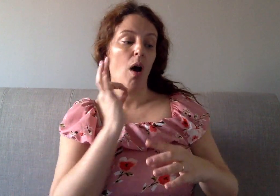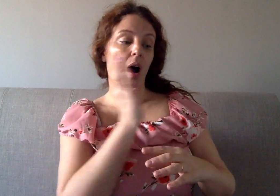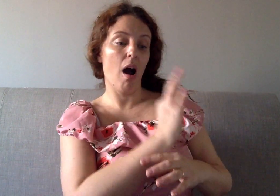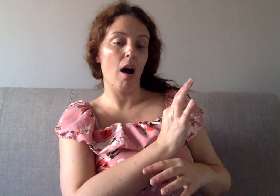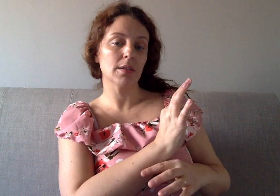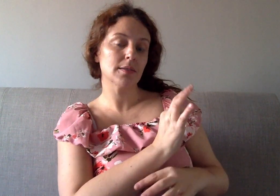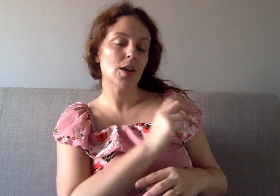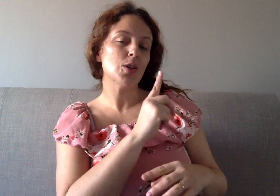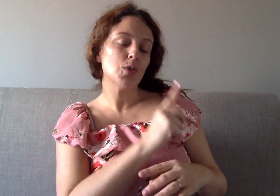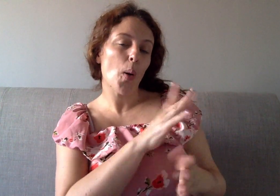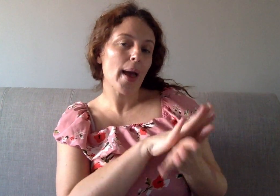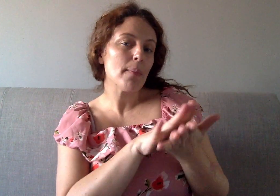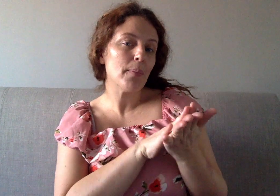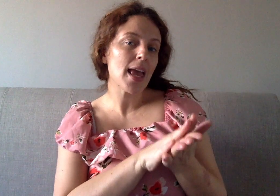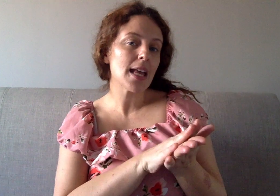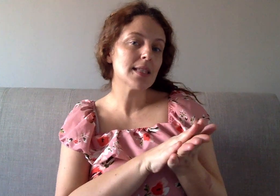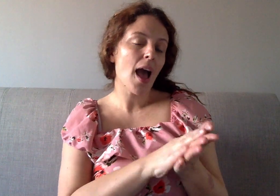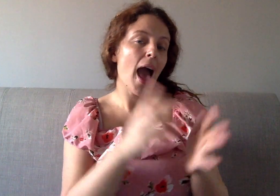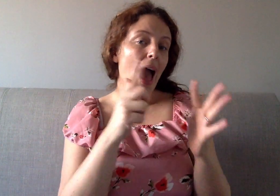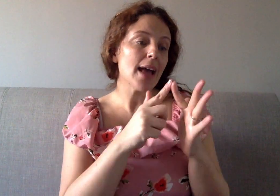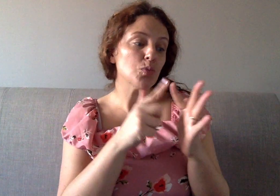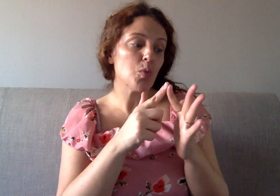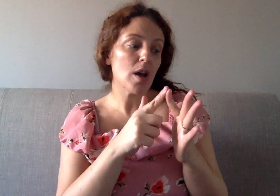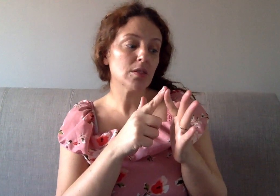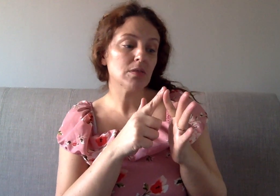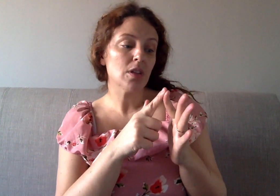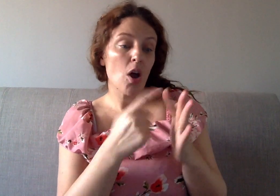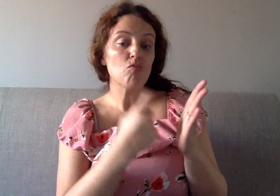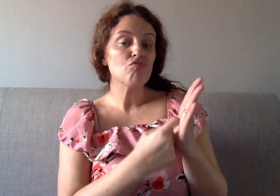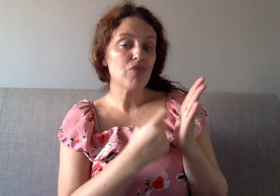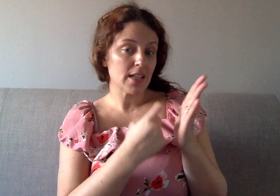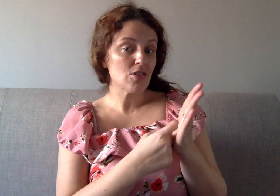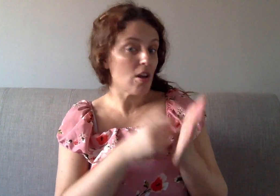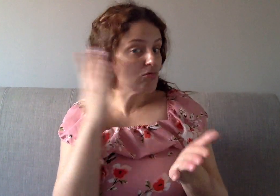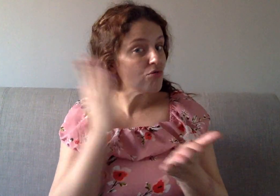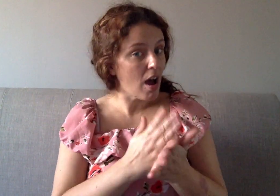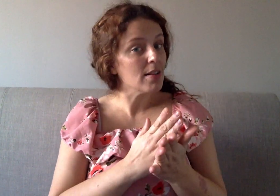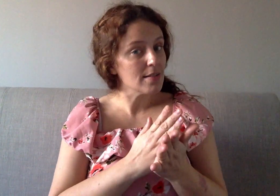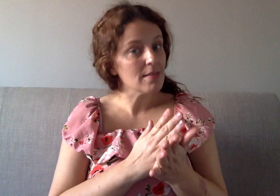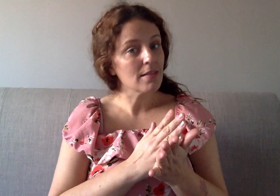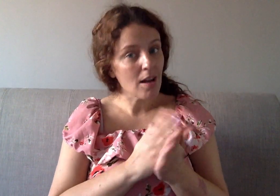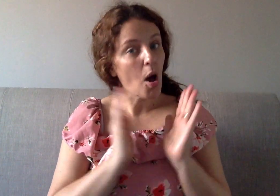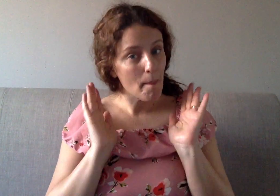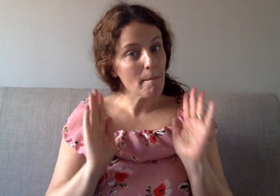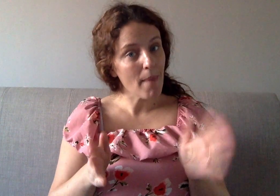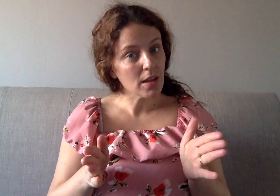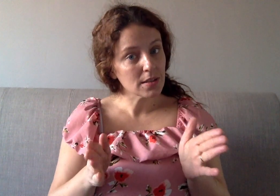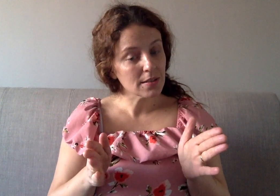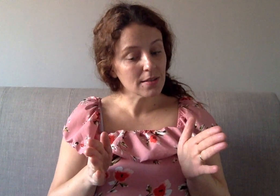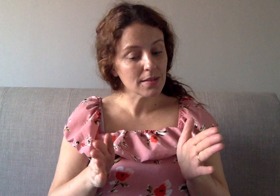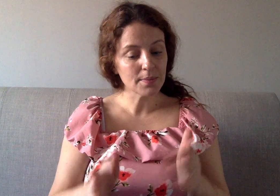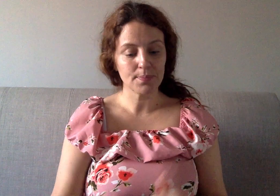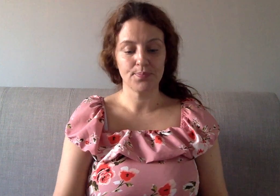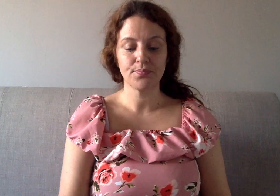He asked Richard to protect Edwards right to the throne.